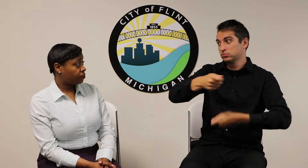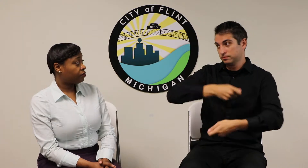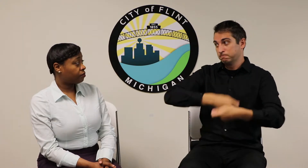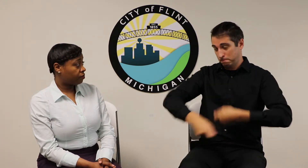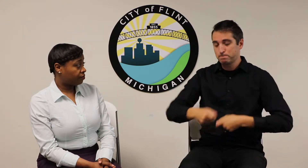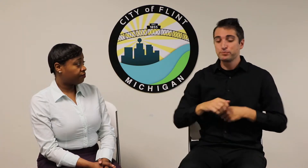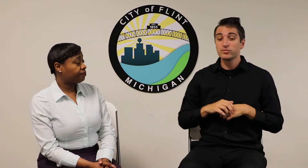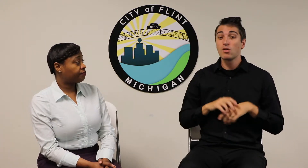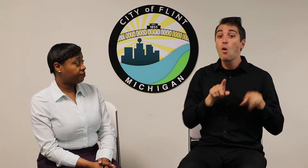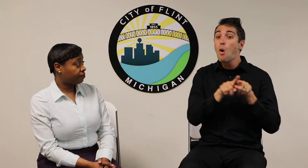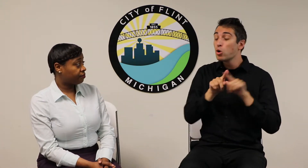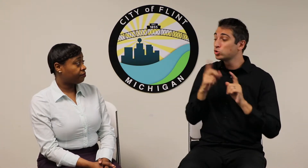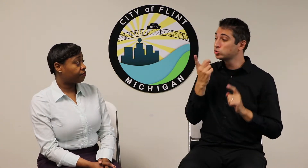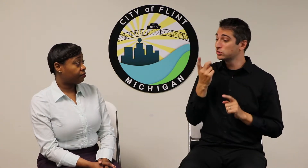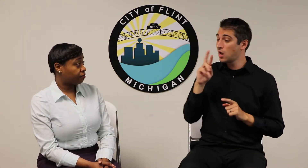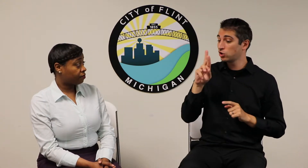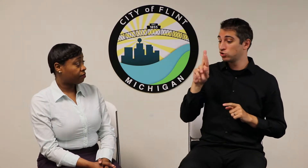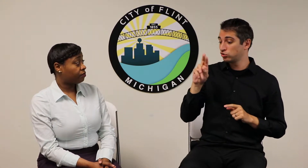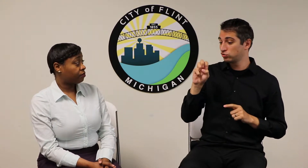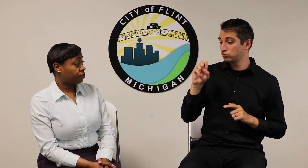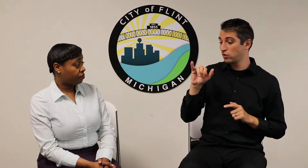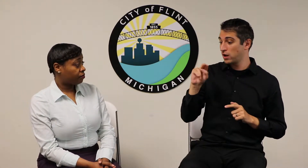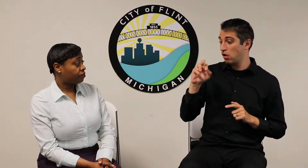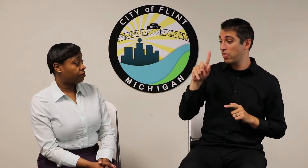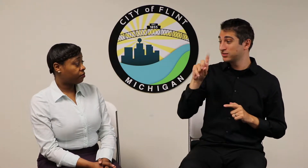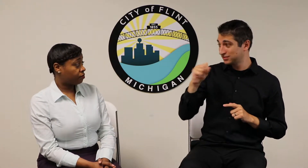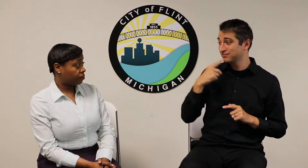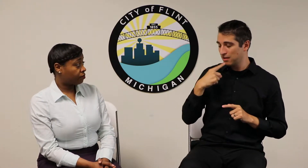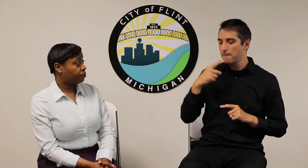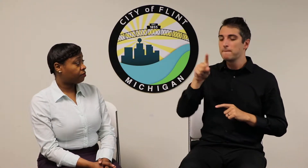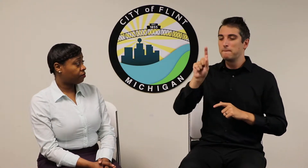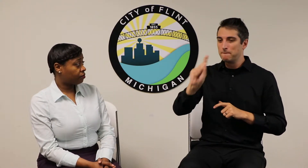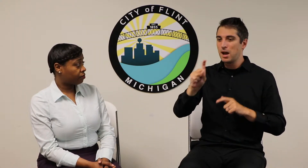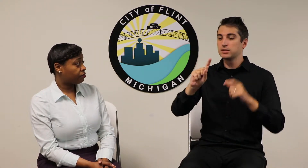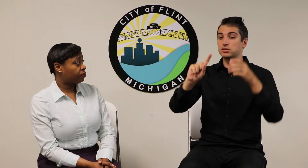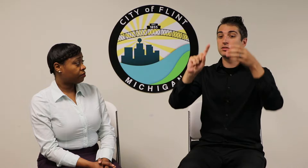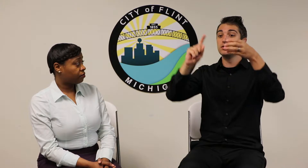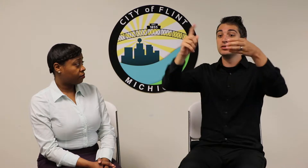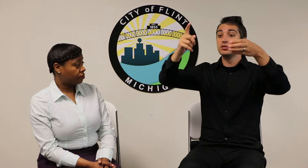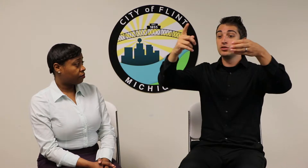sure to flush the water through for at least 15 seconds and again for people